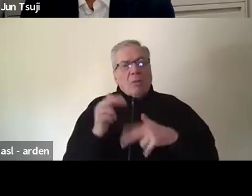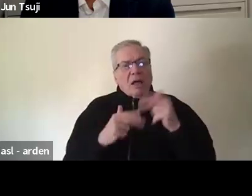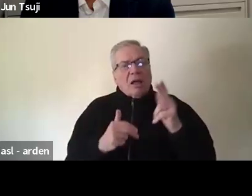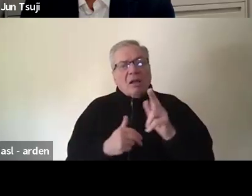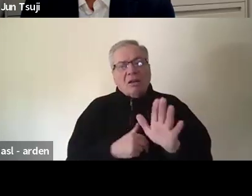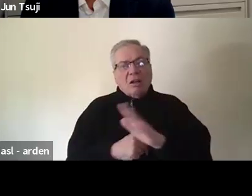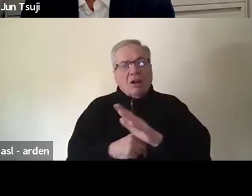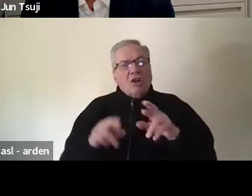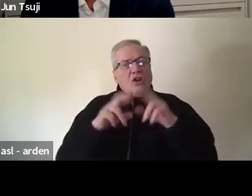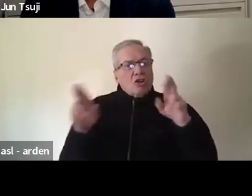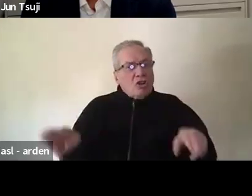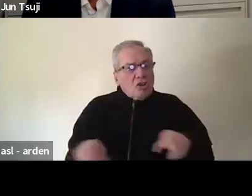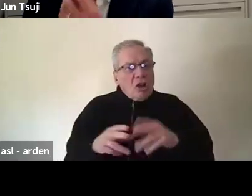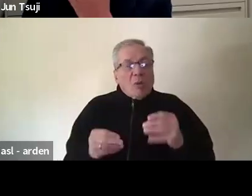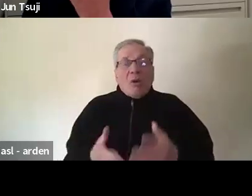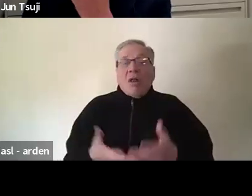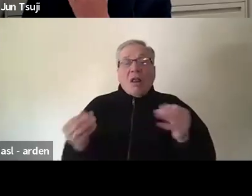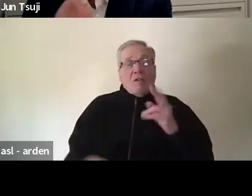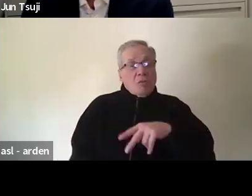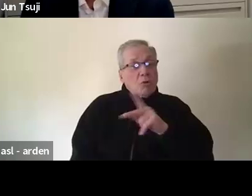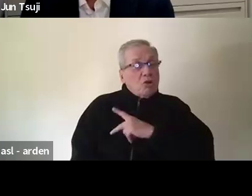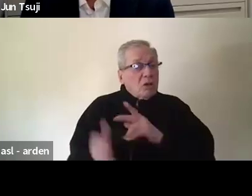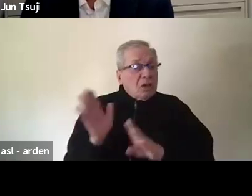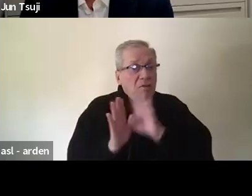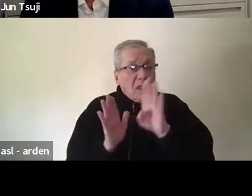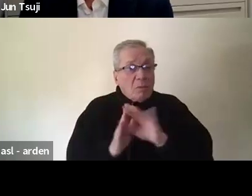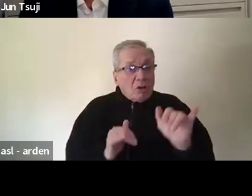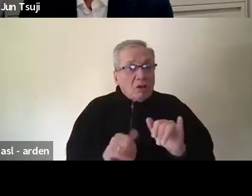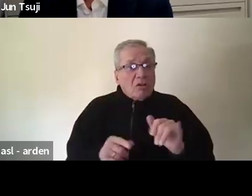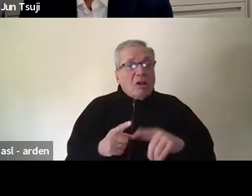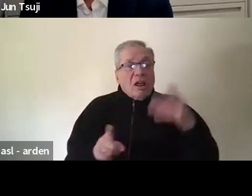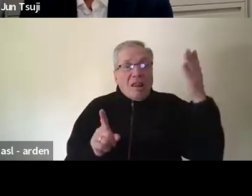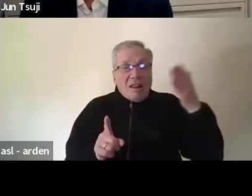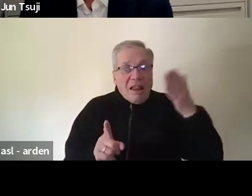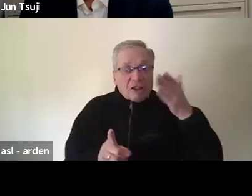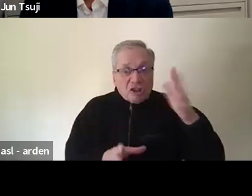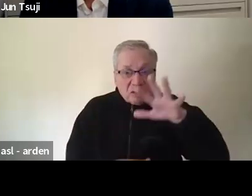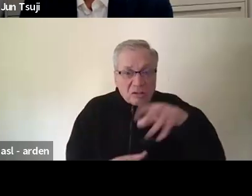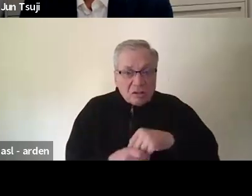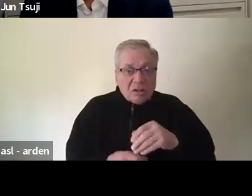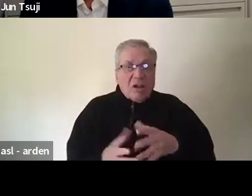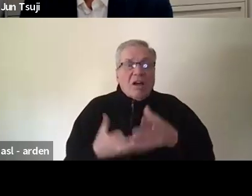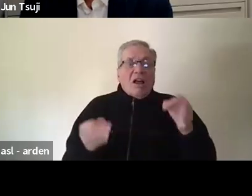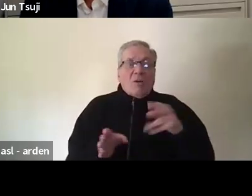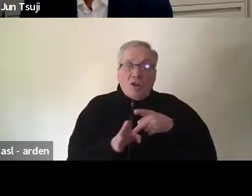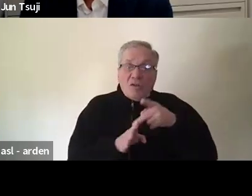And then we put a lot of personal development lectures in, a lot of professional development,